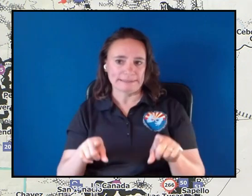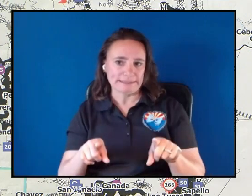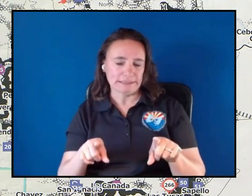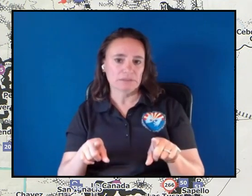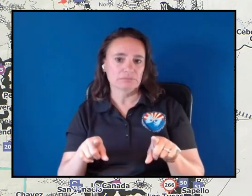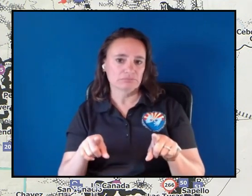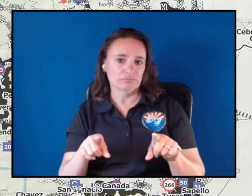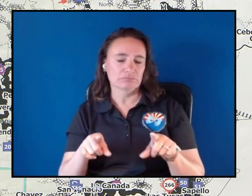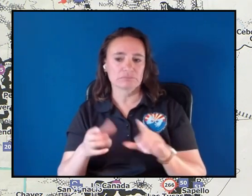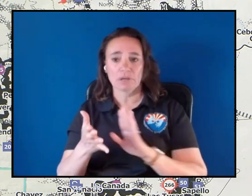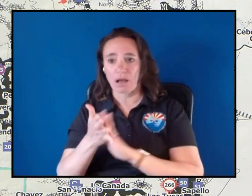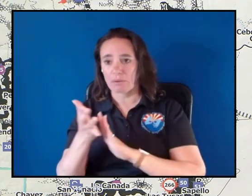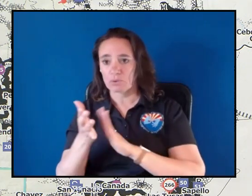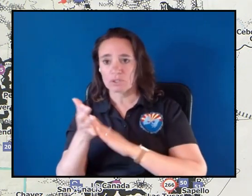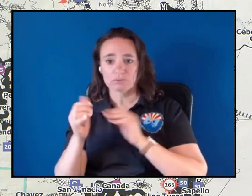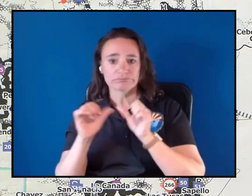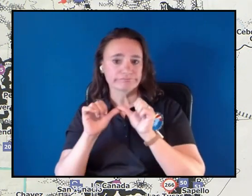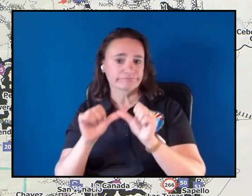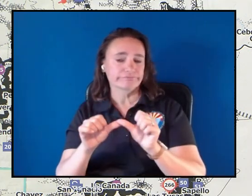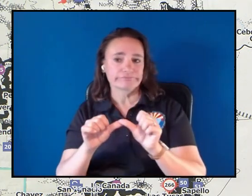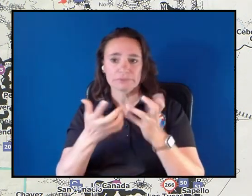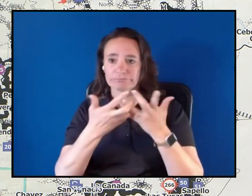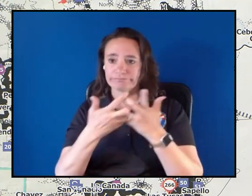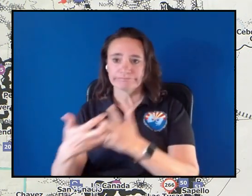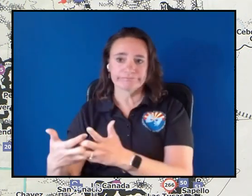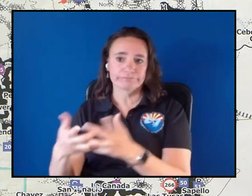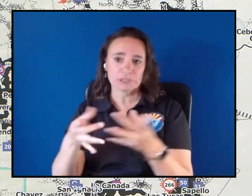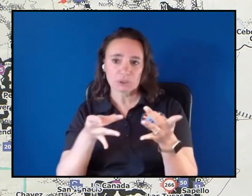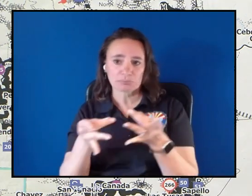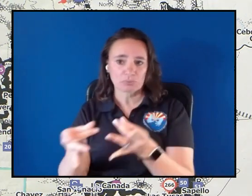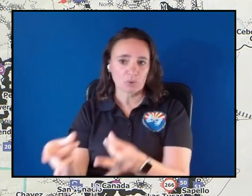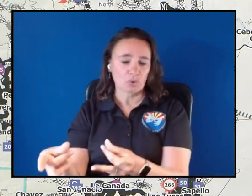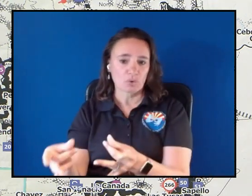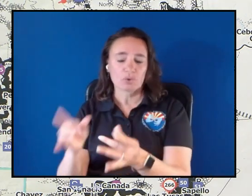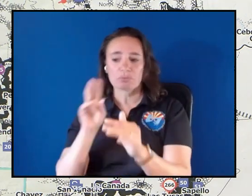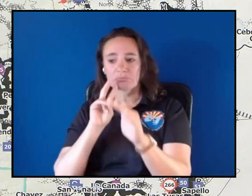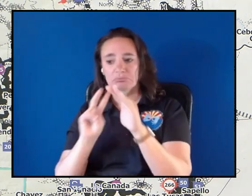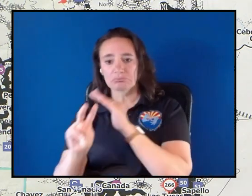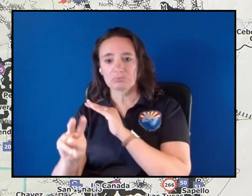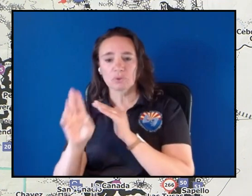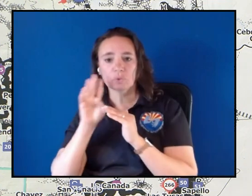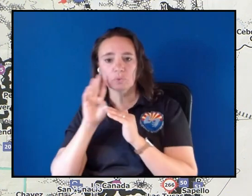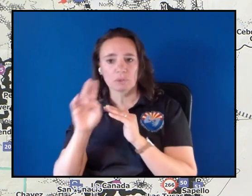continuing very smoothly at this time and we forecast that that will stay in place over the next few days.